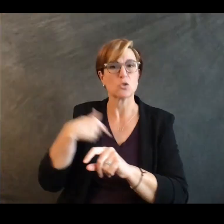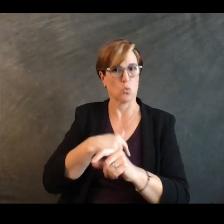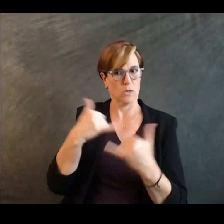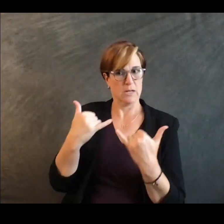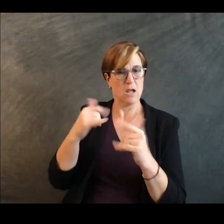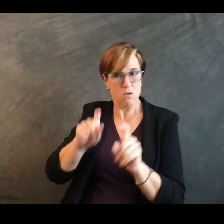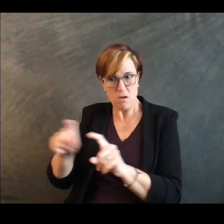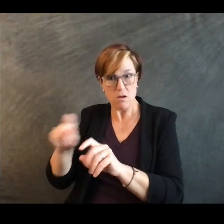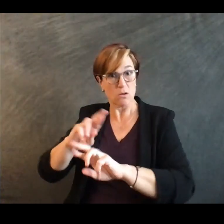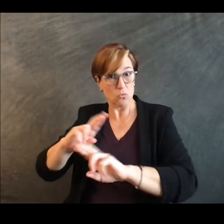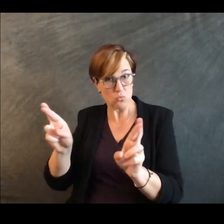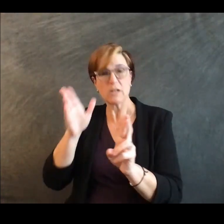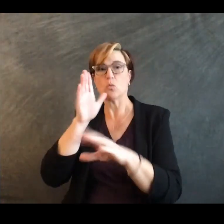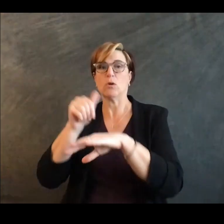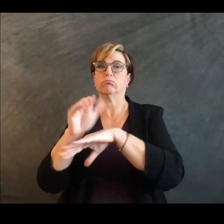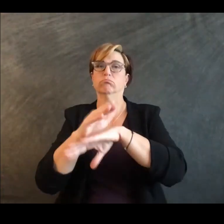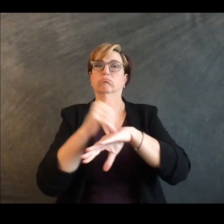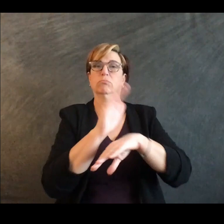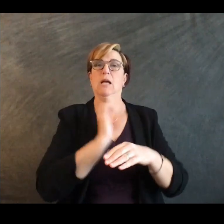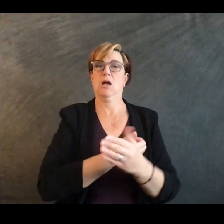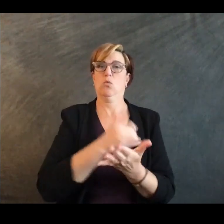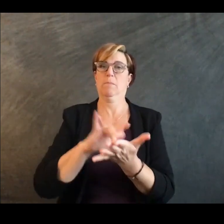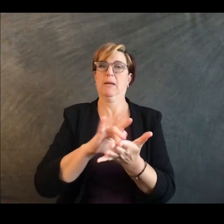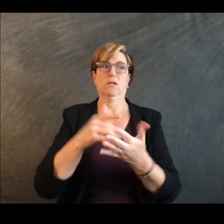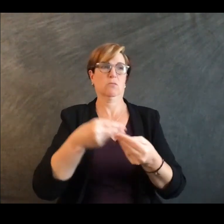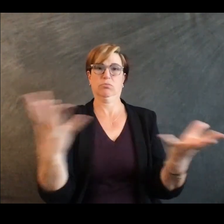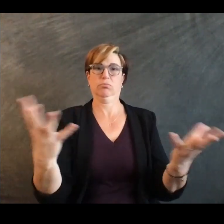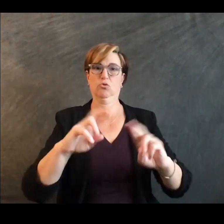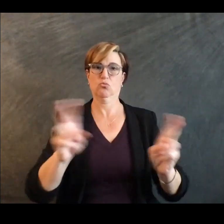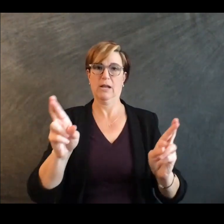to our shores we're doing that we're bringing them back to our shores a lot